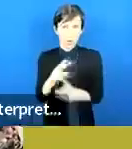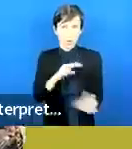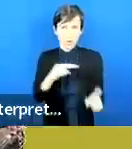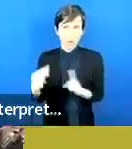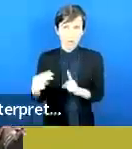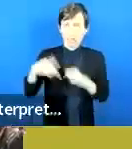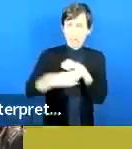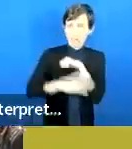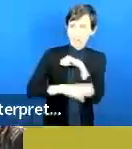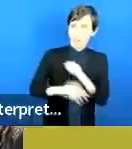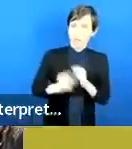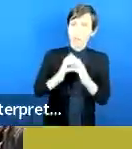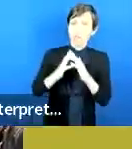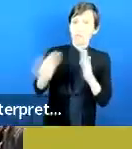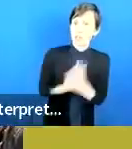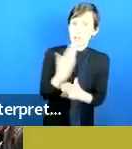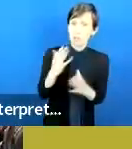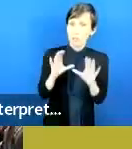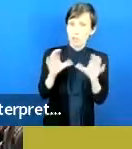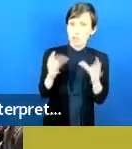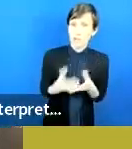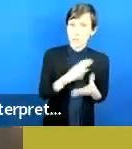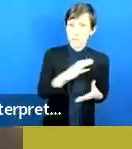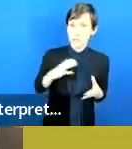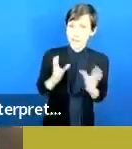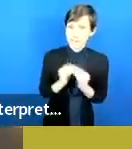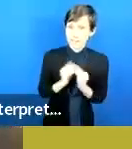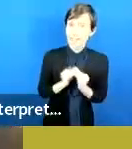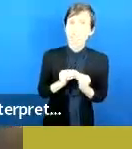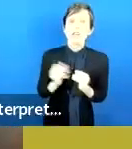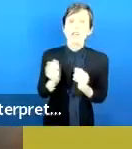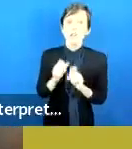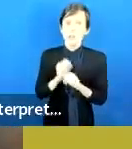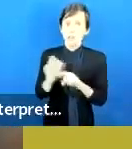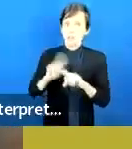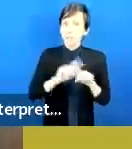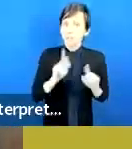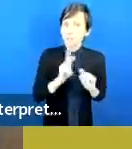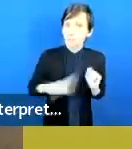of colleagues from across campus to help us continue to foster a more inclusive